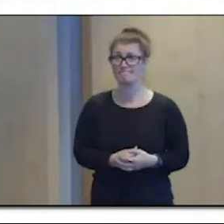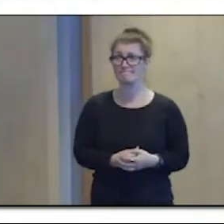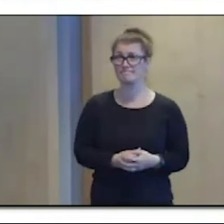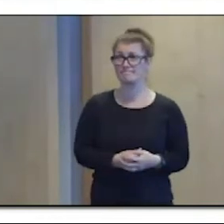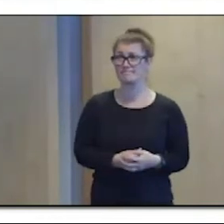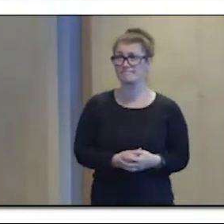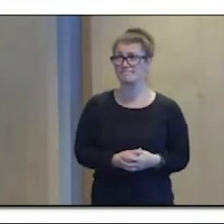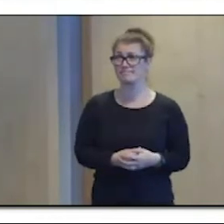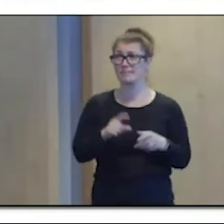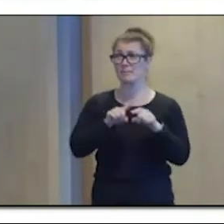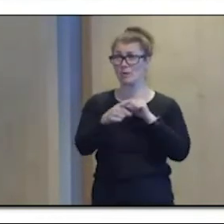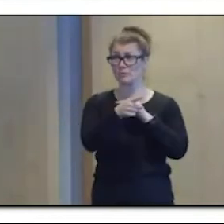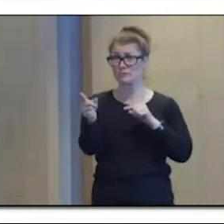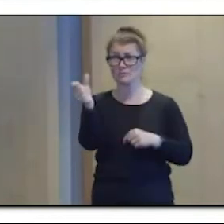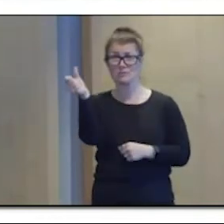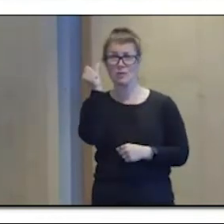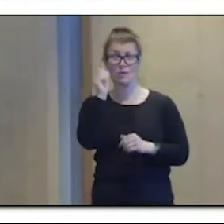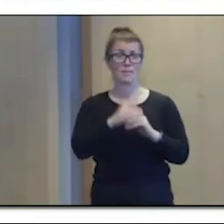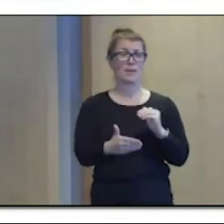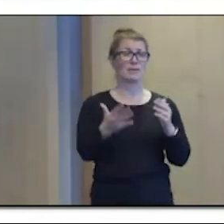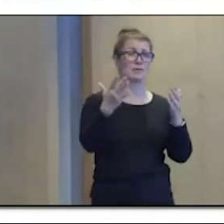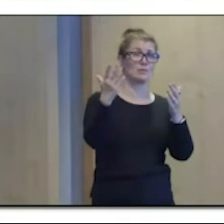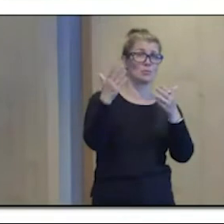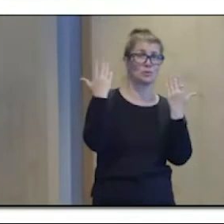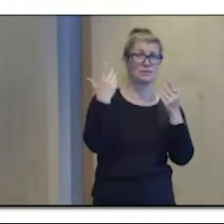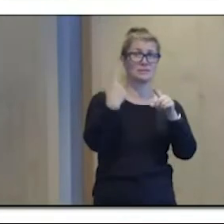Most of you will know about wind and solar PV they're kind of mainstream